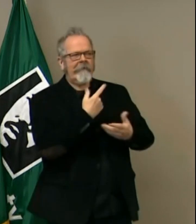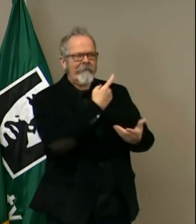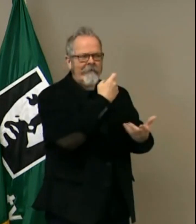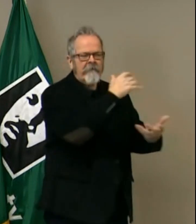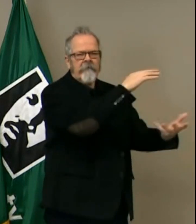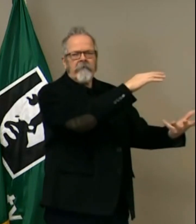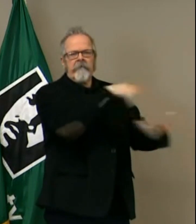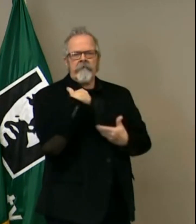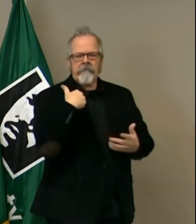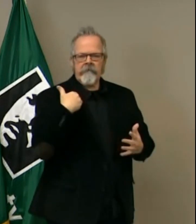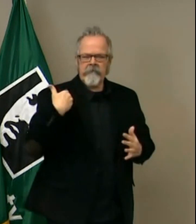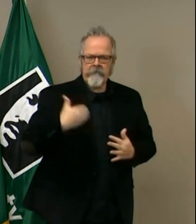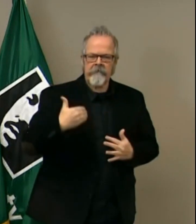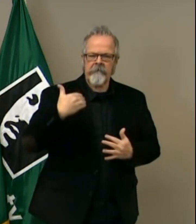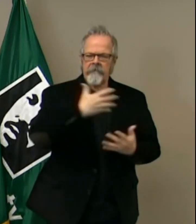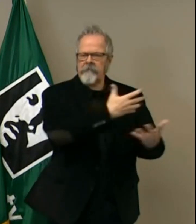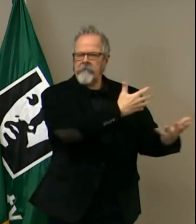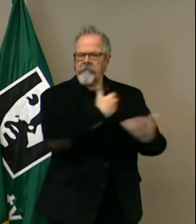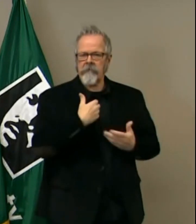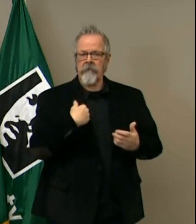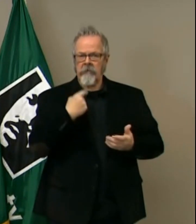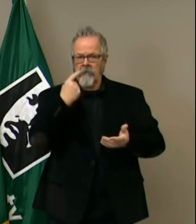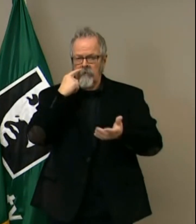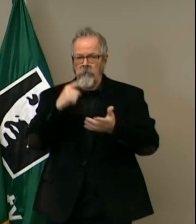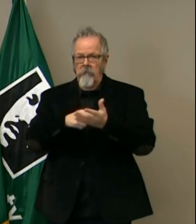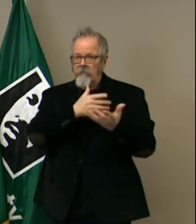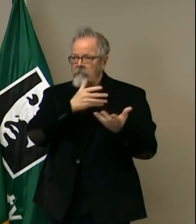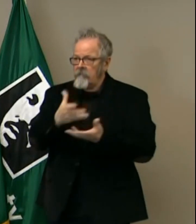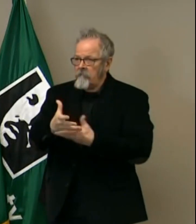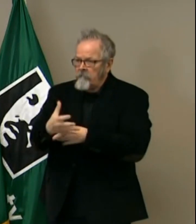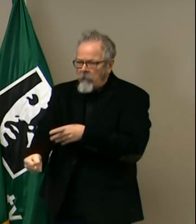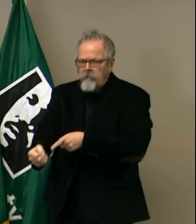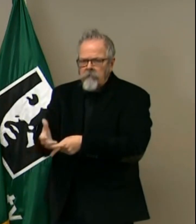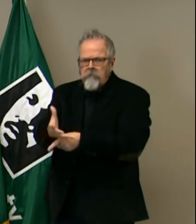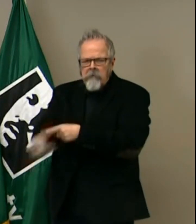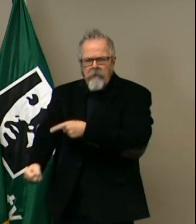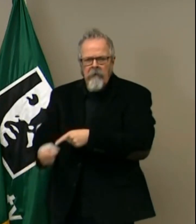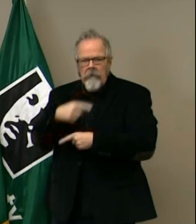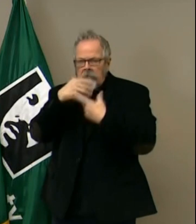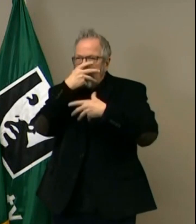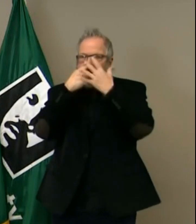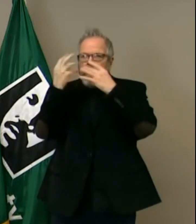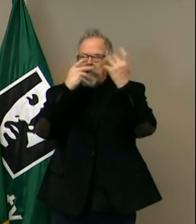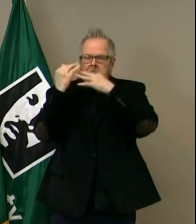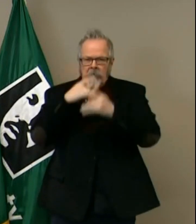state stockpile I was pleased that a request I made to the president will be